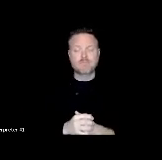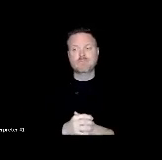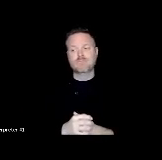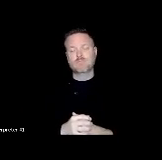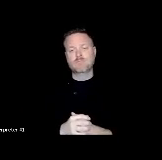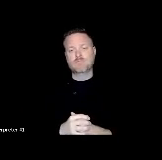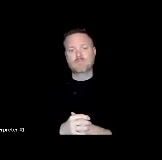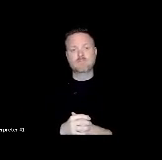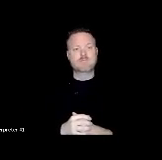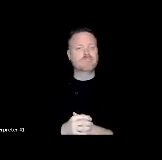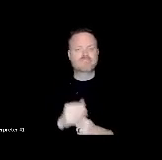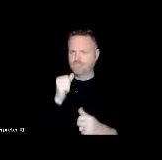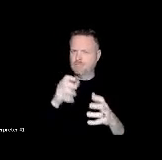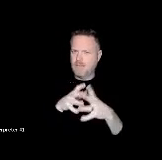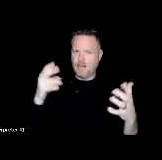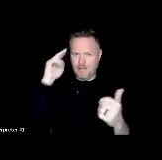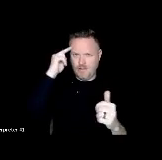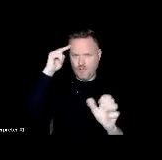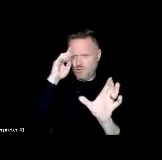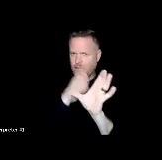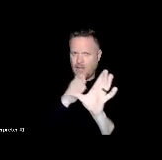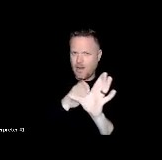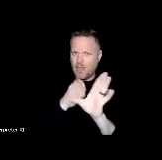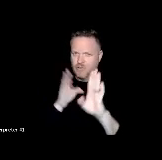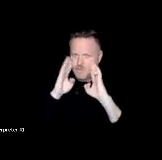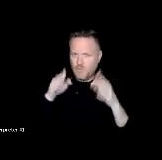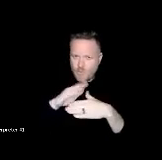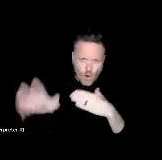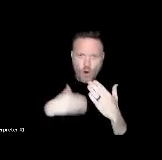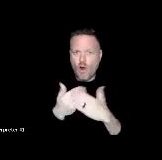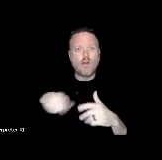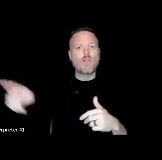are not many neuro psychologists that cover all of our rural areas, and so sometimes it's